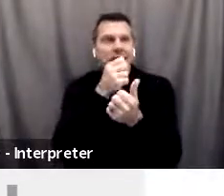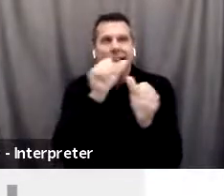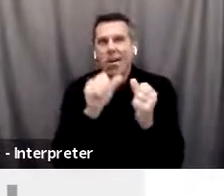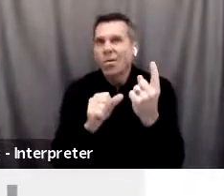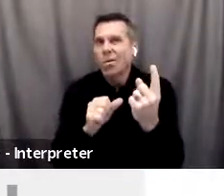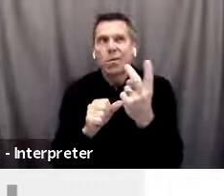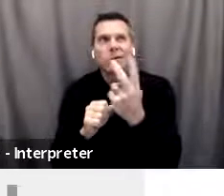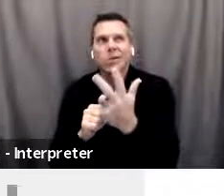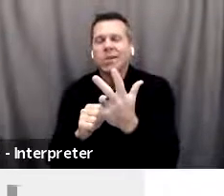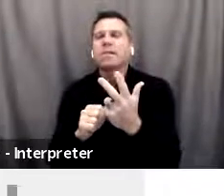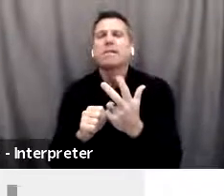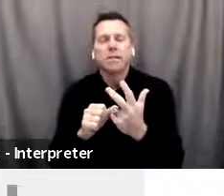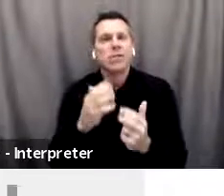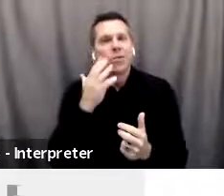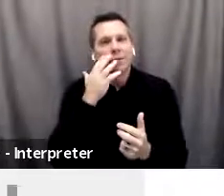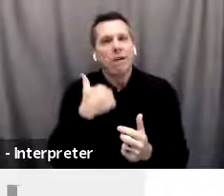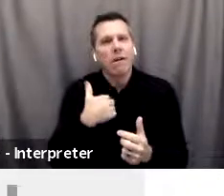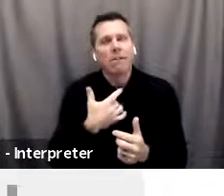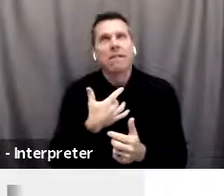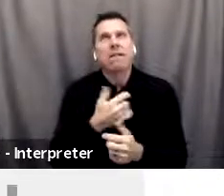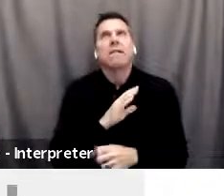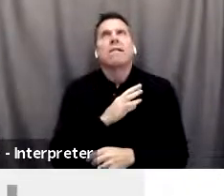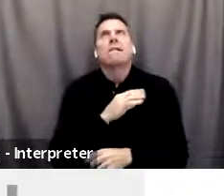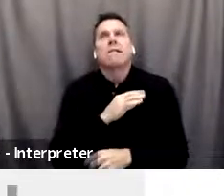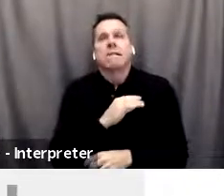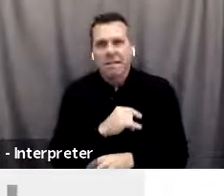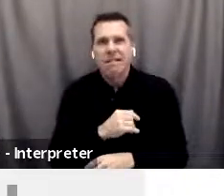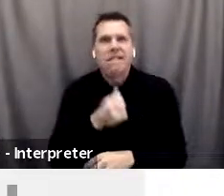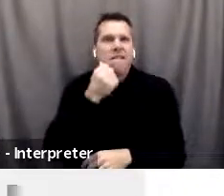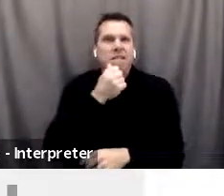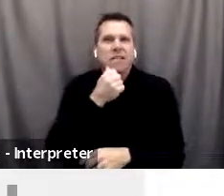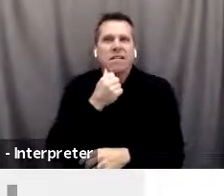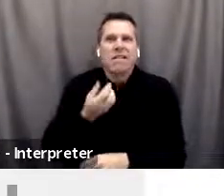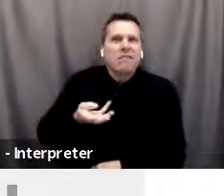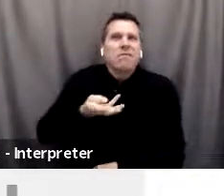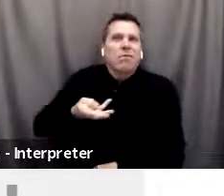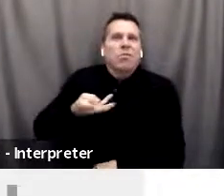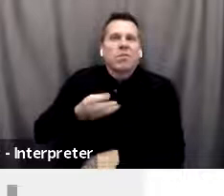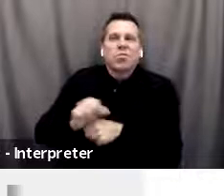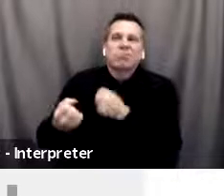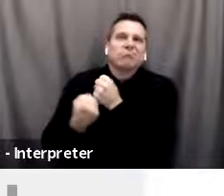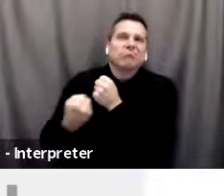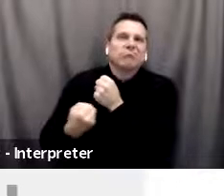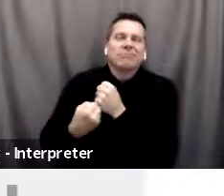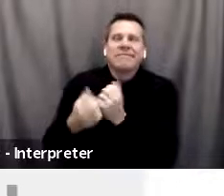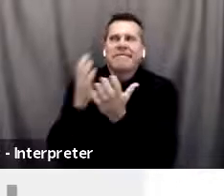you know how fortunate I am to have that opportunity on a daily basis. And I really want to start off by thanking them for their